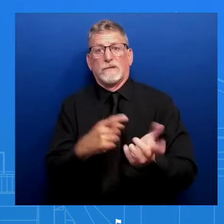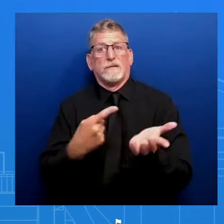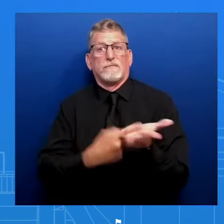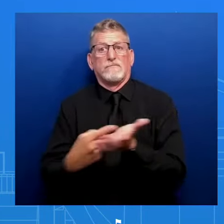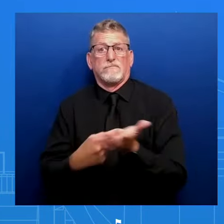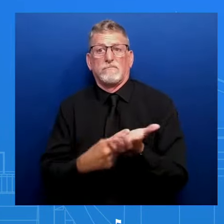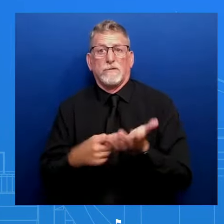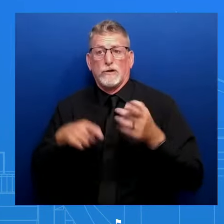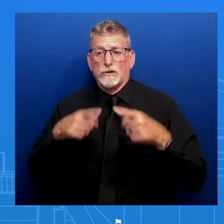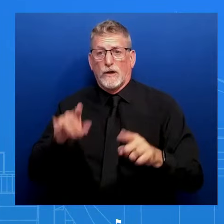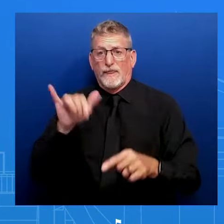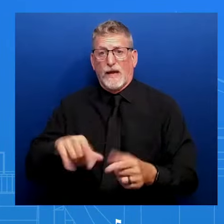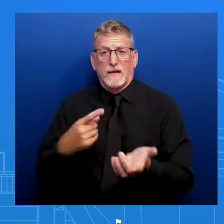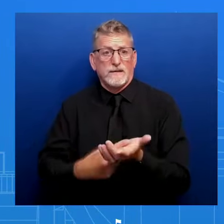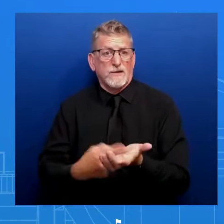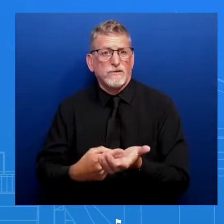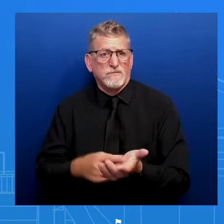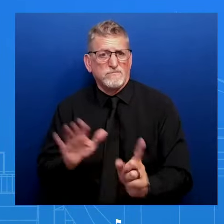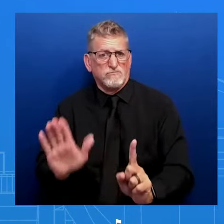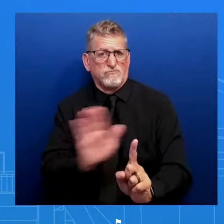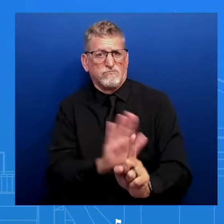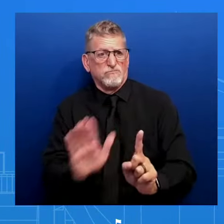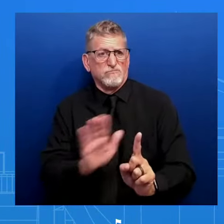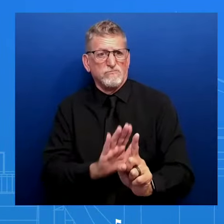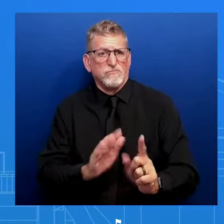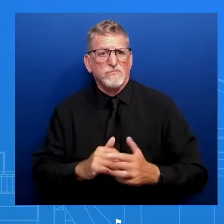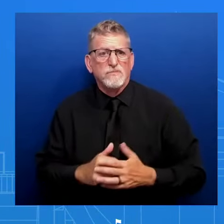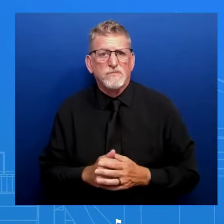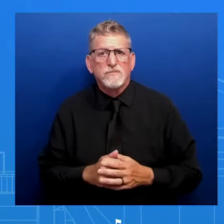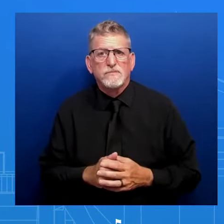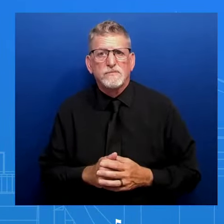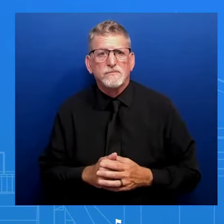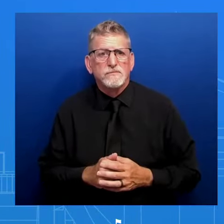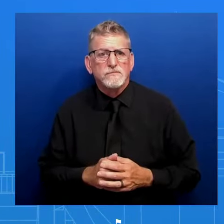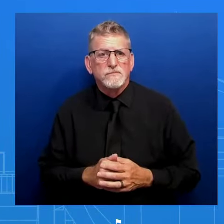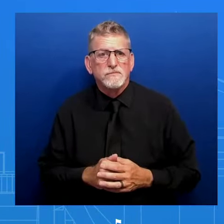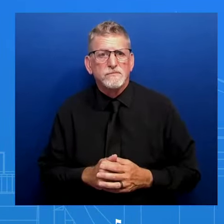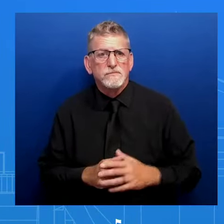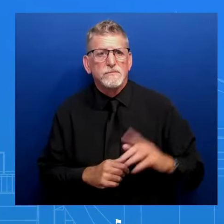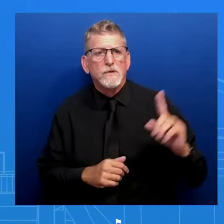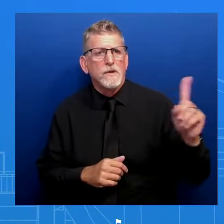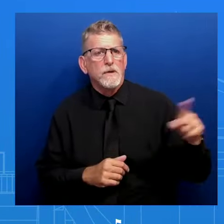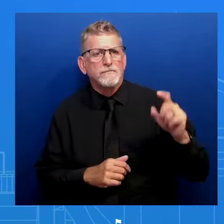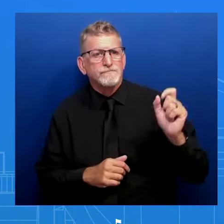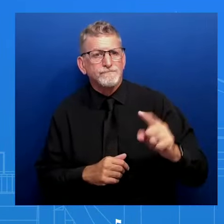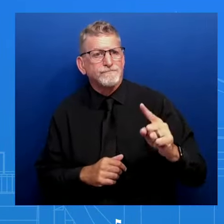The Press: Thank you, Karine. Hi, John. Thank you. So, back to Jeremy's questioning. Does the United States believe